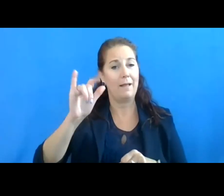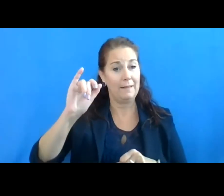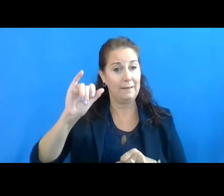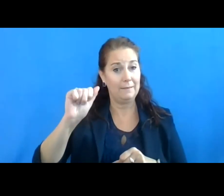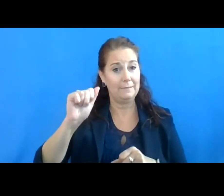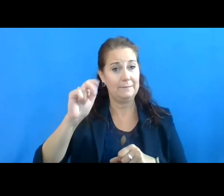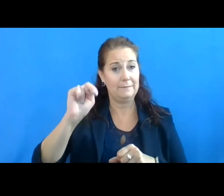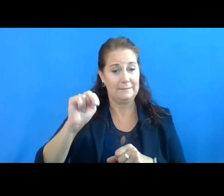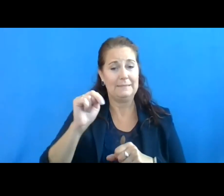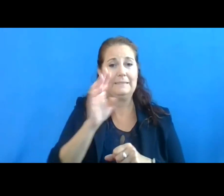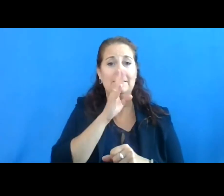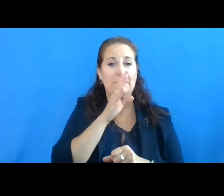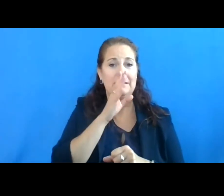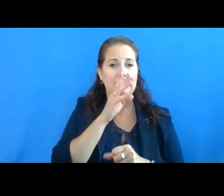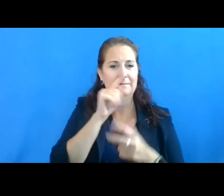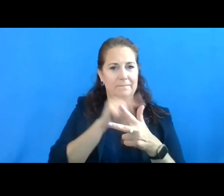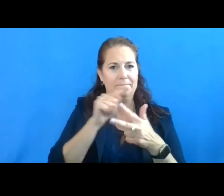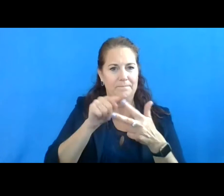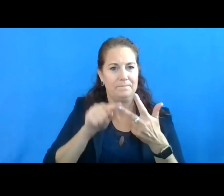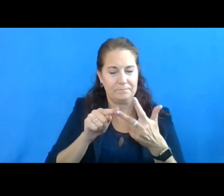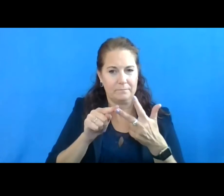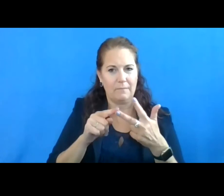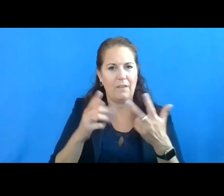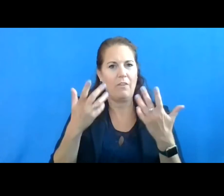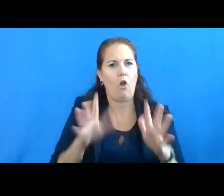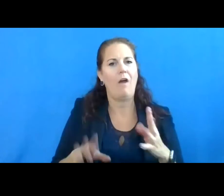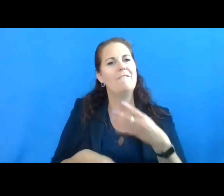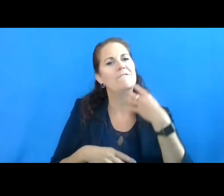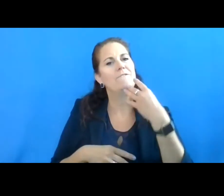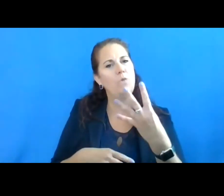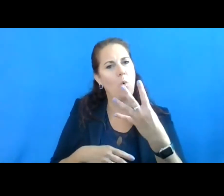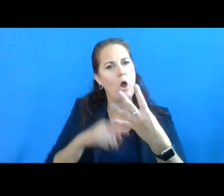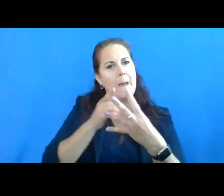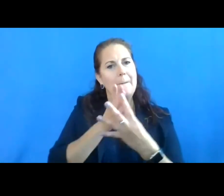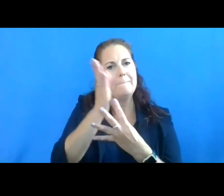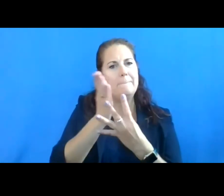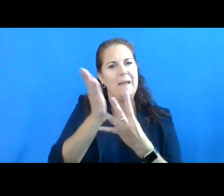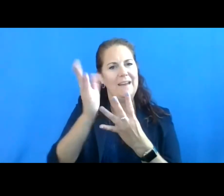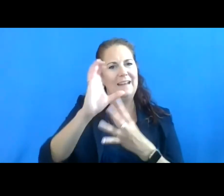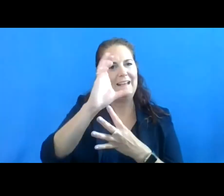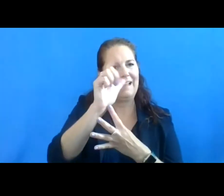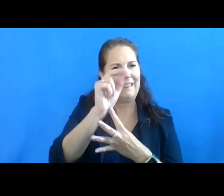Gitxsan, Nisga'a and Tsimshian, there are four main clans or tribes.